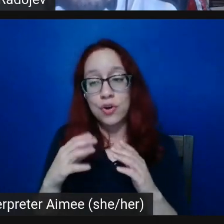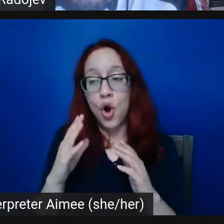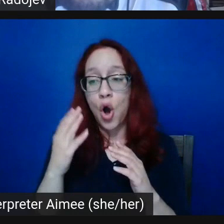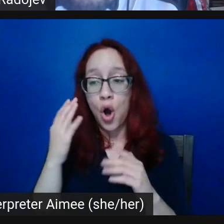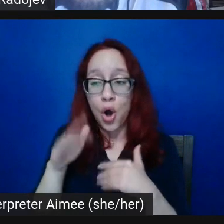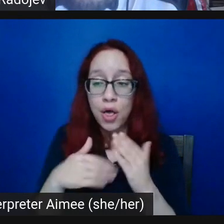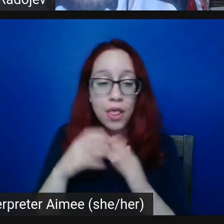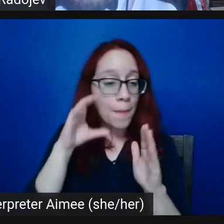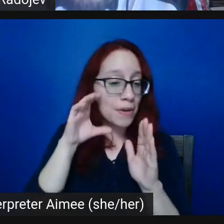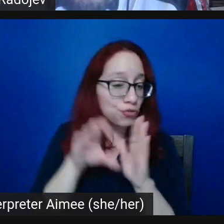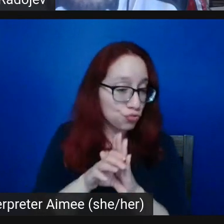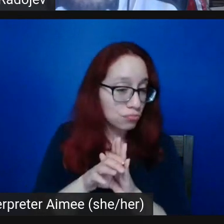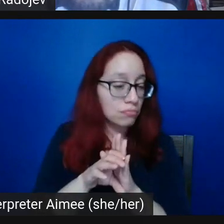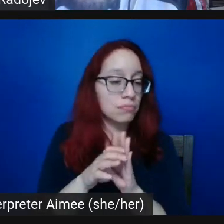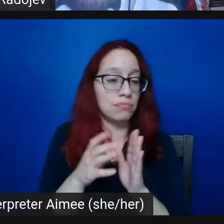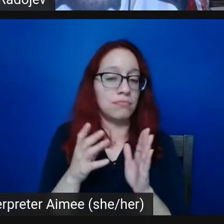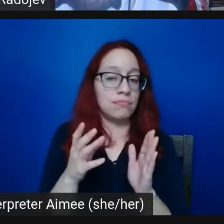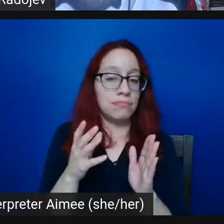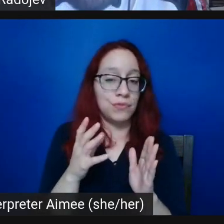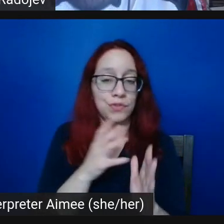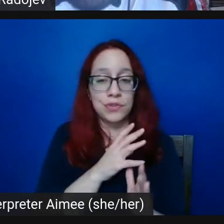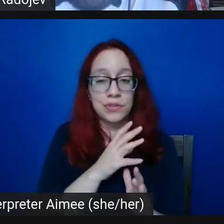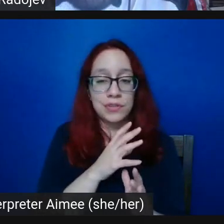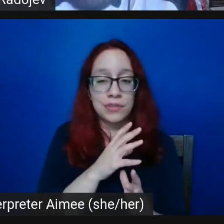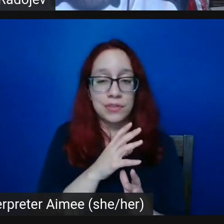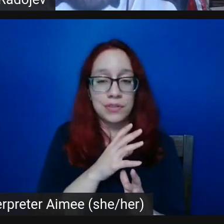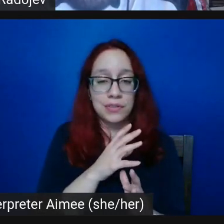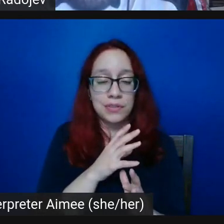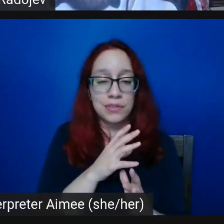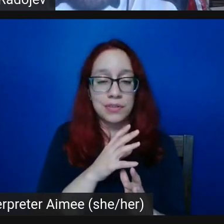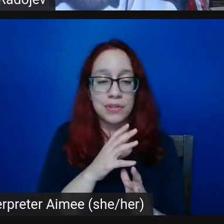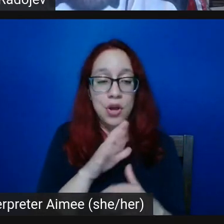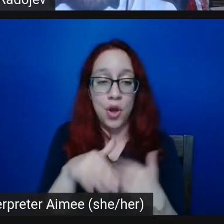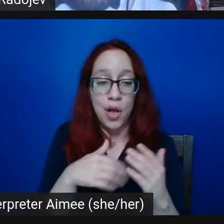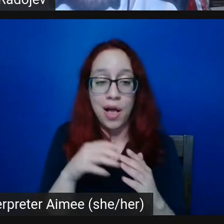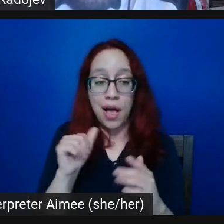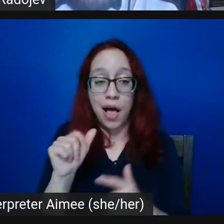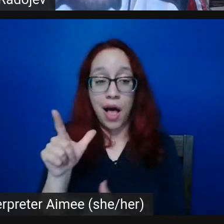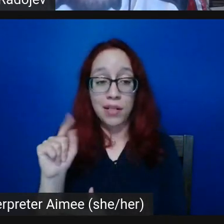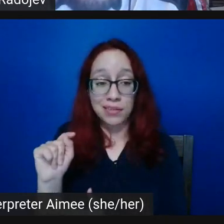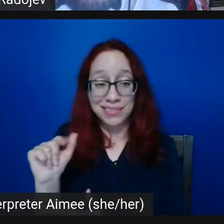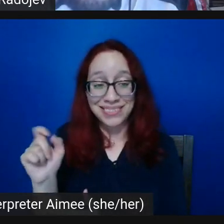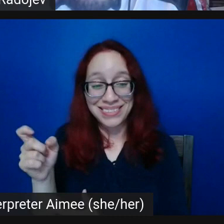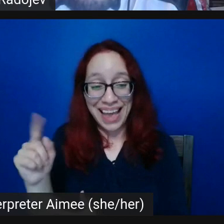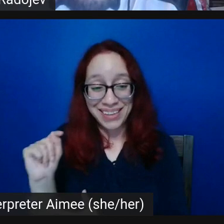graphics all text is included to all pictures and images.